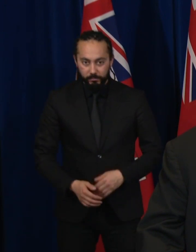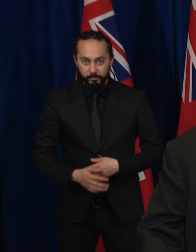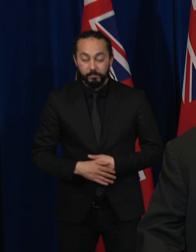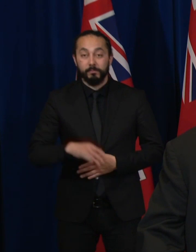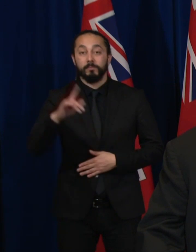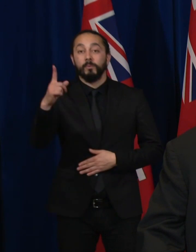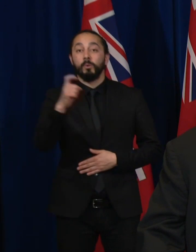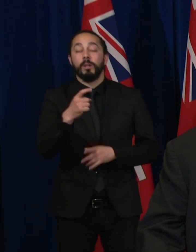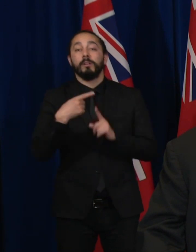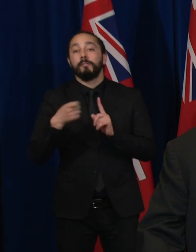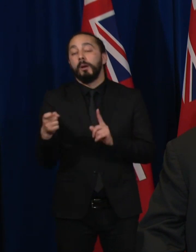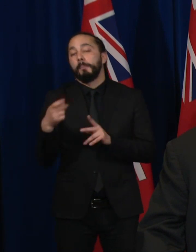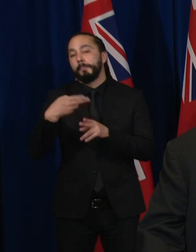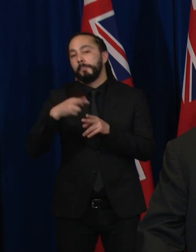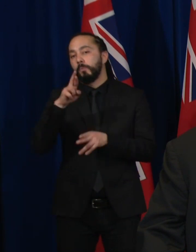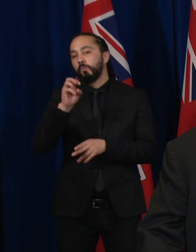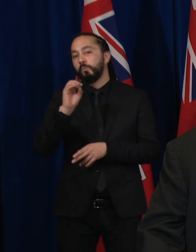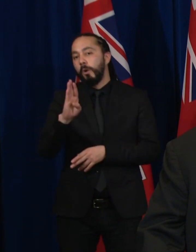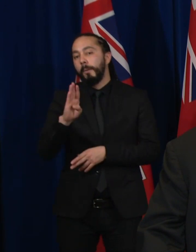Ferguson from the in The Toronto Star.